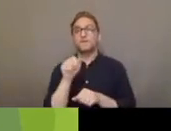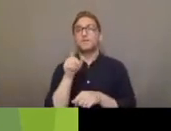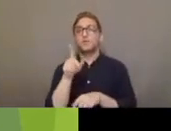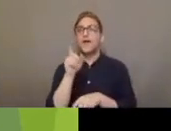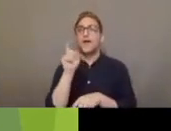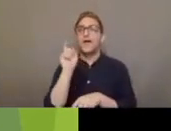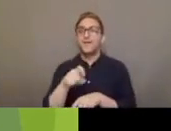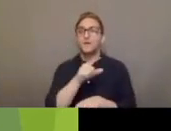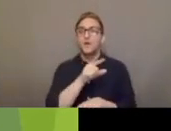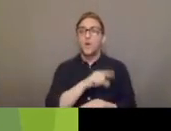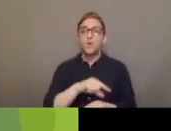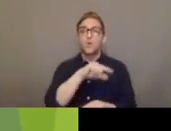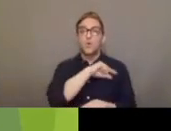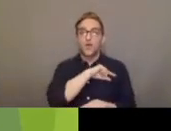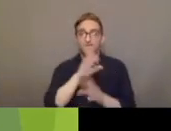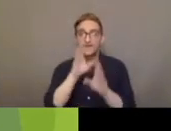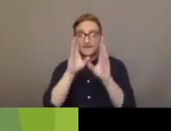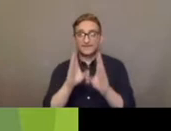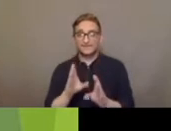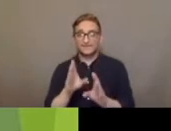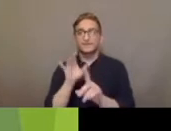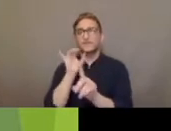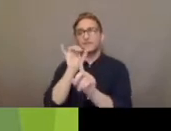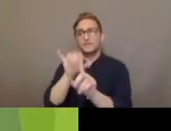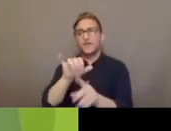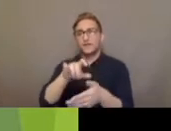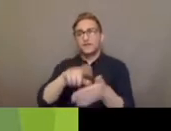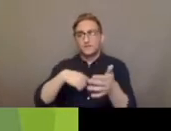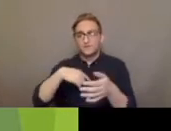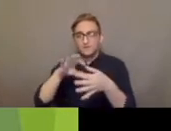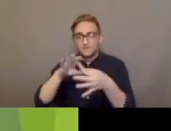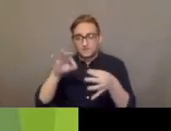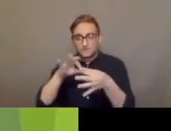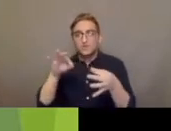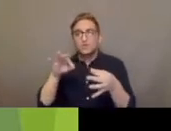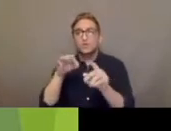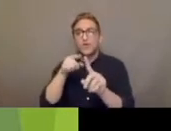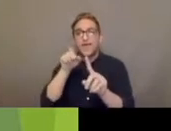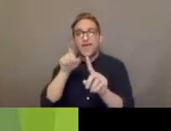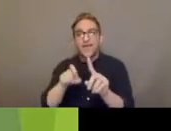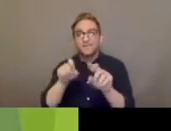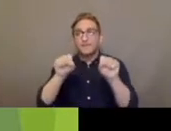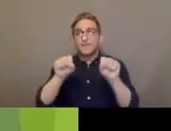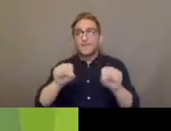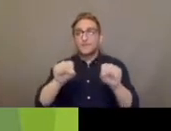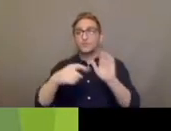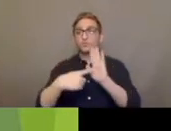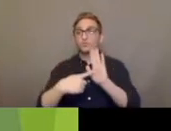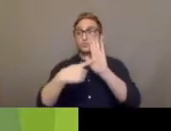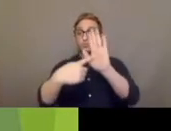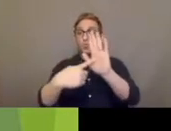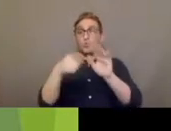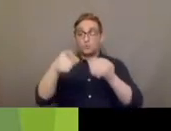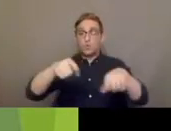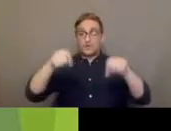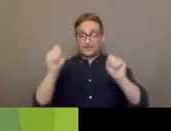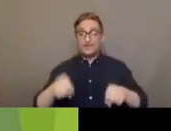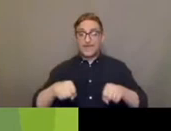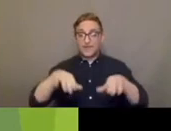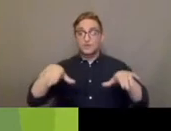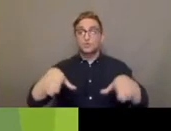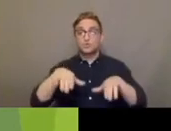this is what I was talking about, you have to show you can do the job with an accommodation